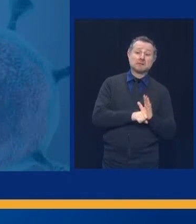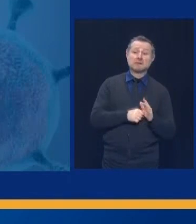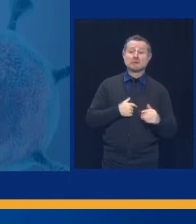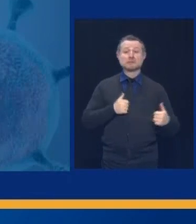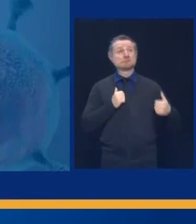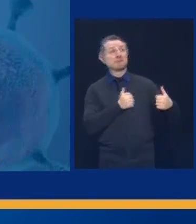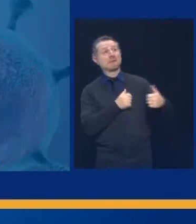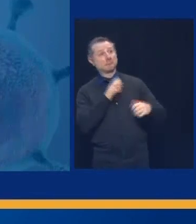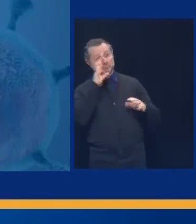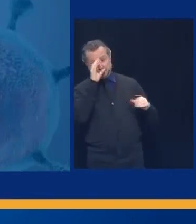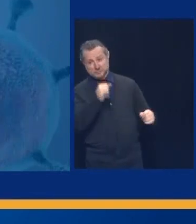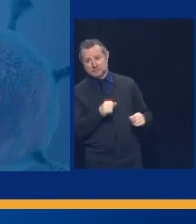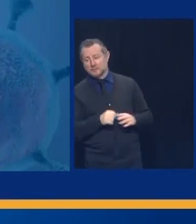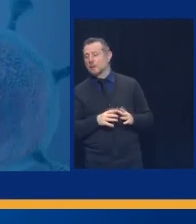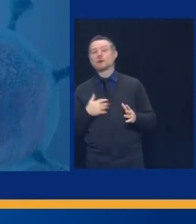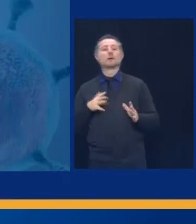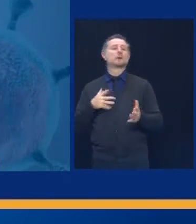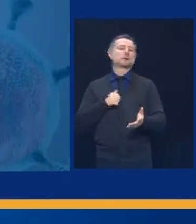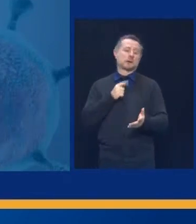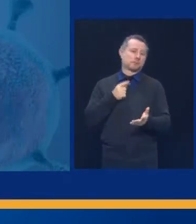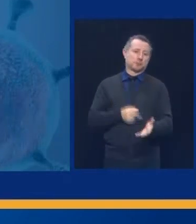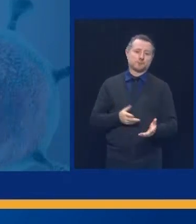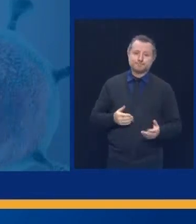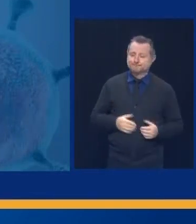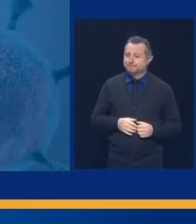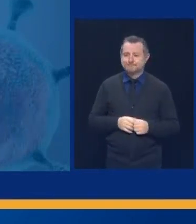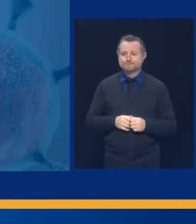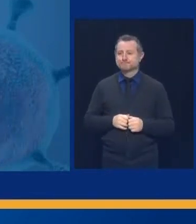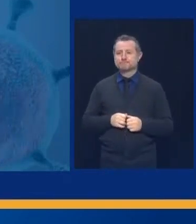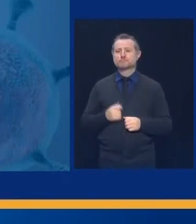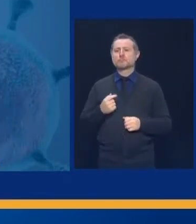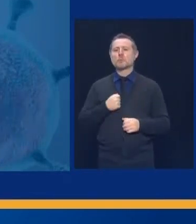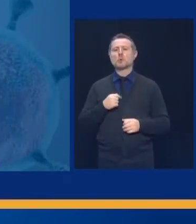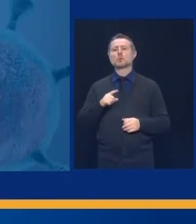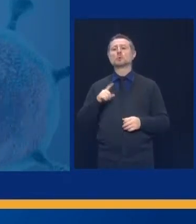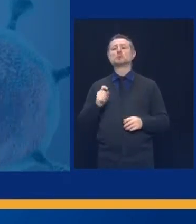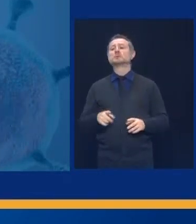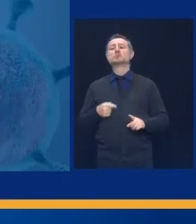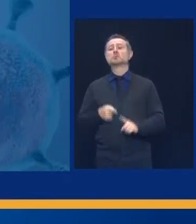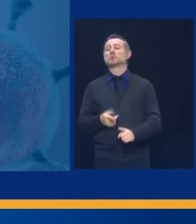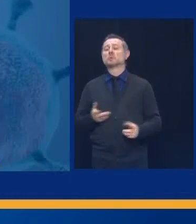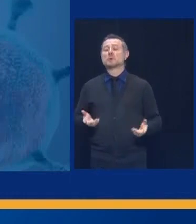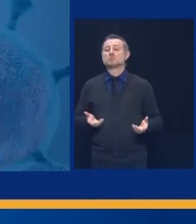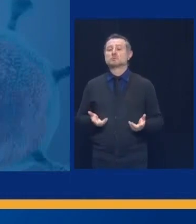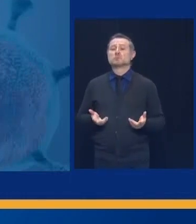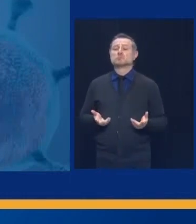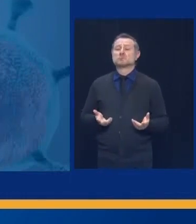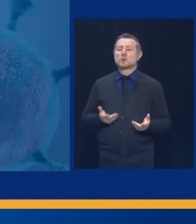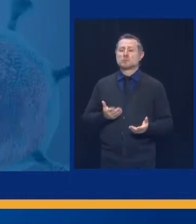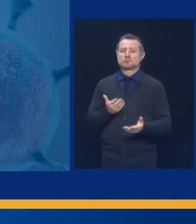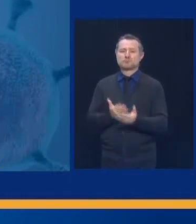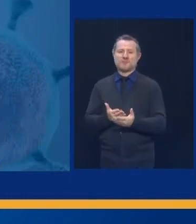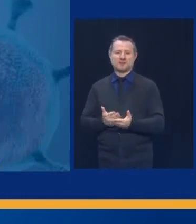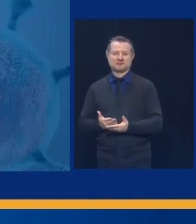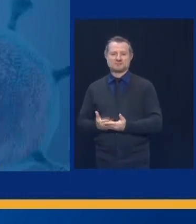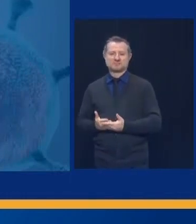IT'S NOT ABOUT THAT. IT HAS NOTHING TO DO WITH FEDERAL VERSUS STATE OR ME VERSUS THE PRESIDENT.